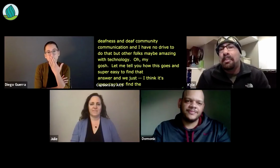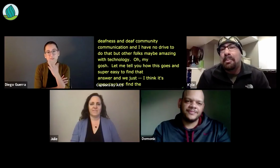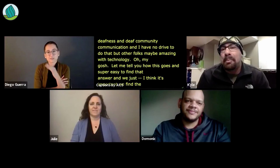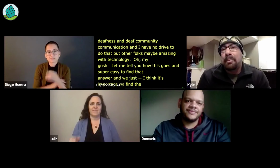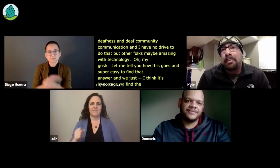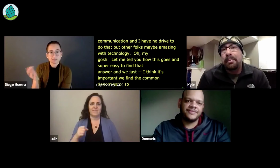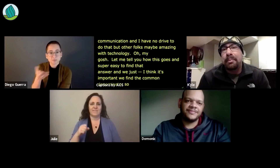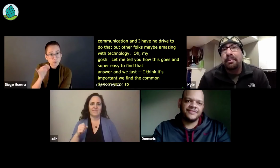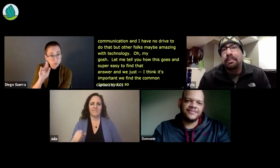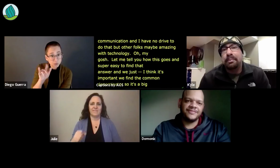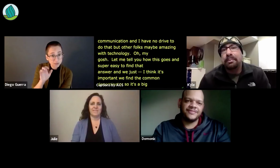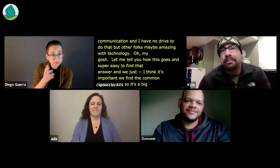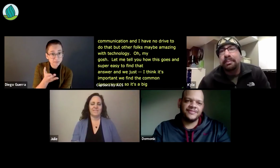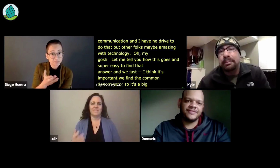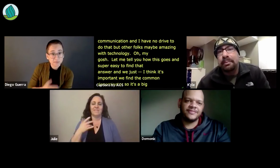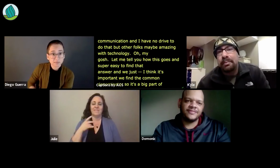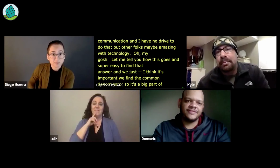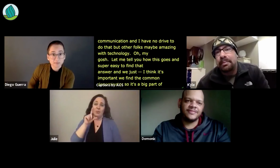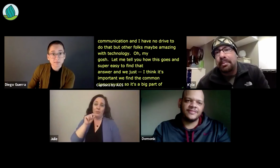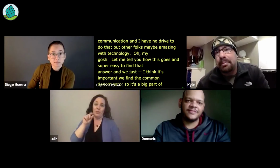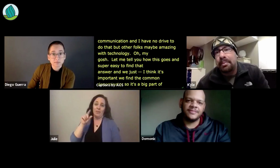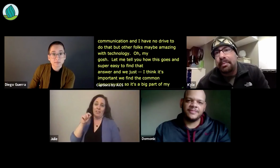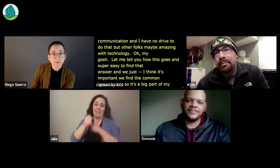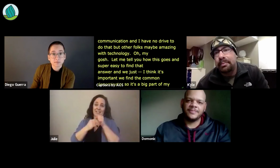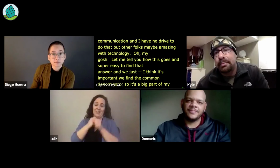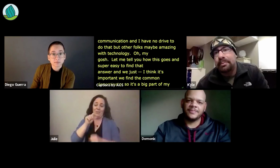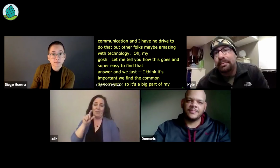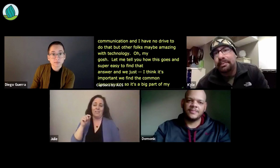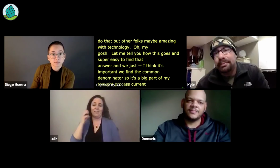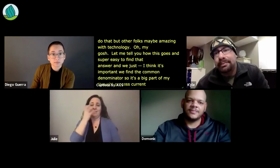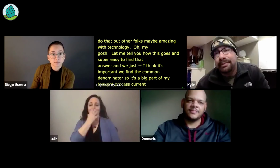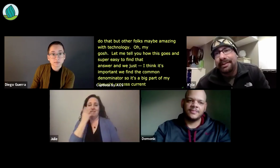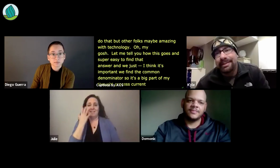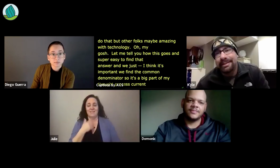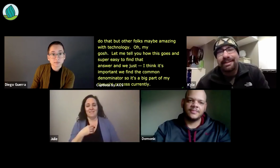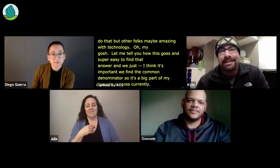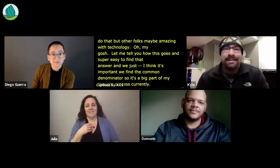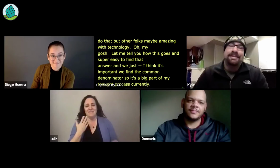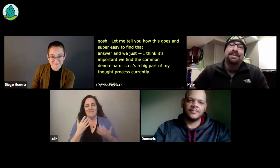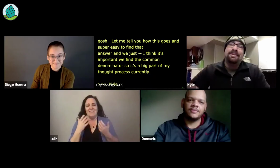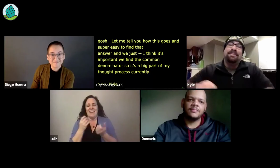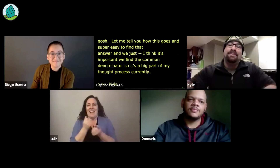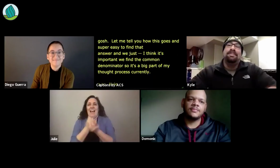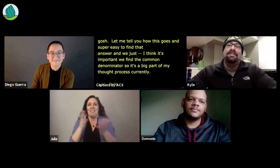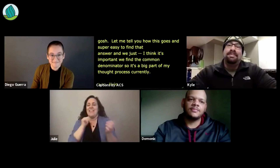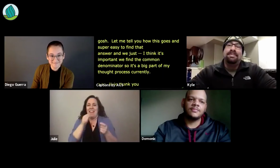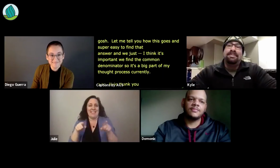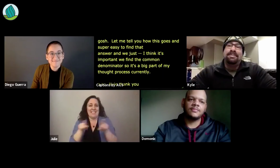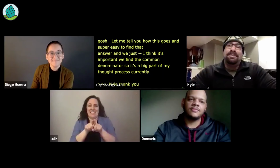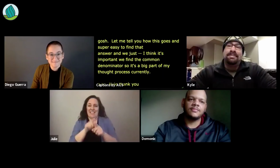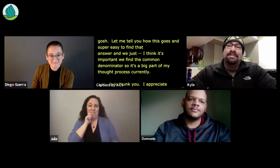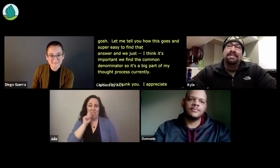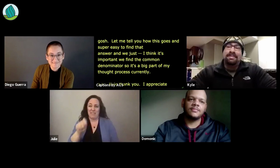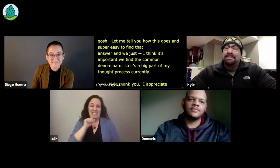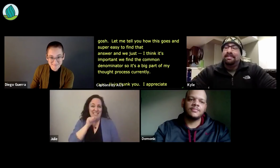Kyle, thank you. I appreciate your response. Julie, go ahead. Wow, 2020 literally nothing is the same.